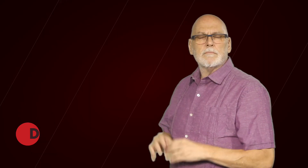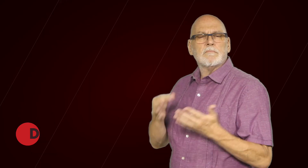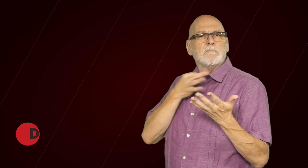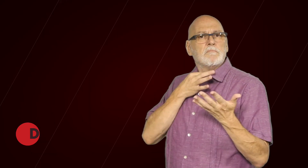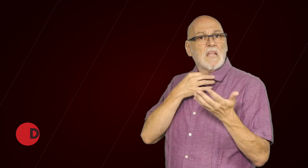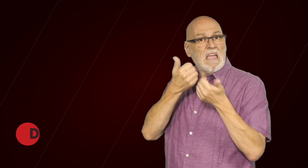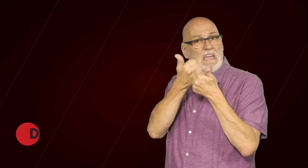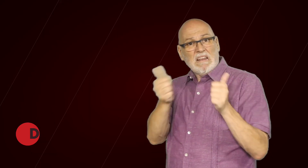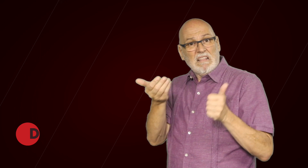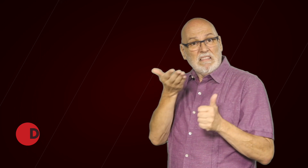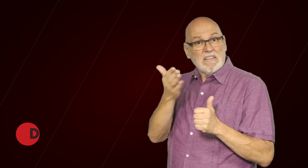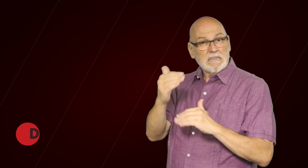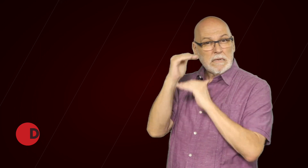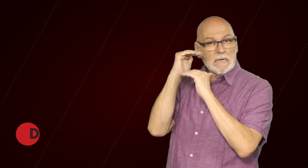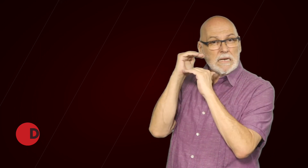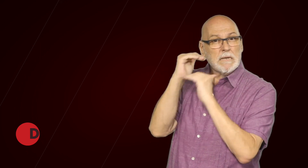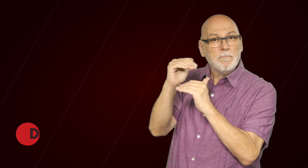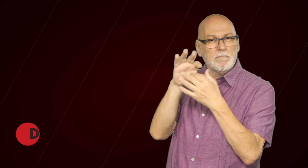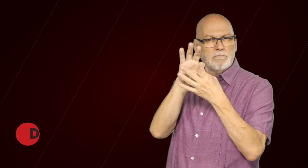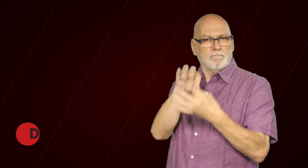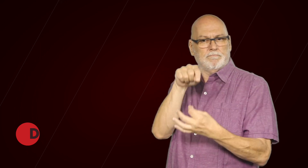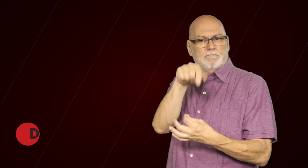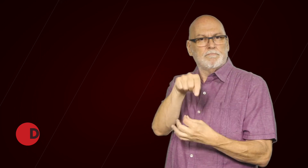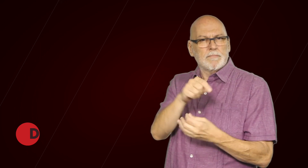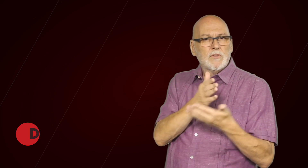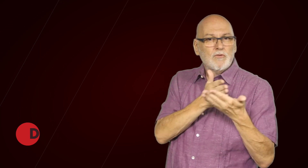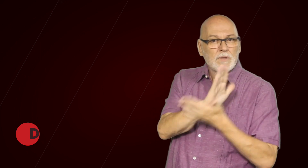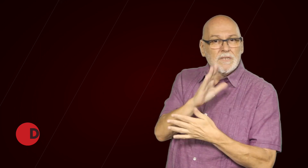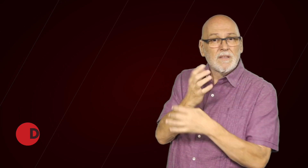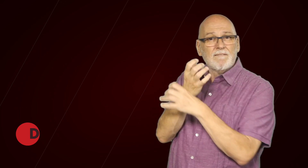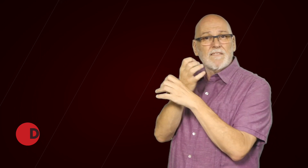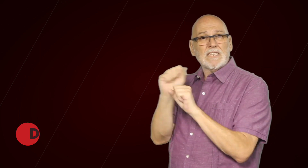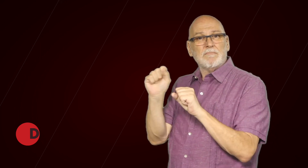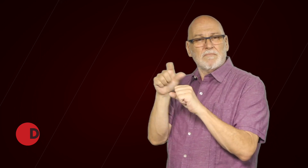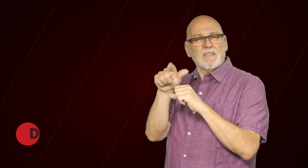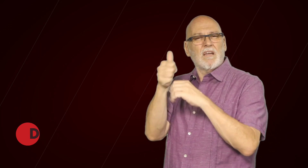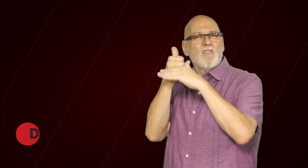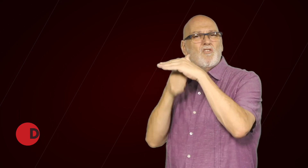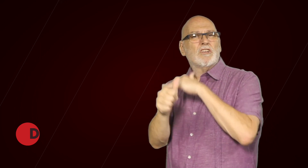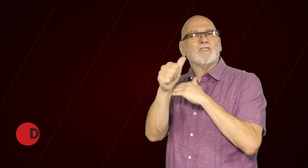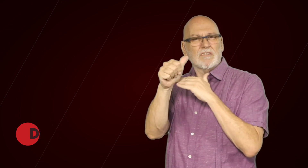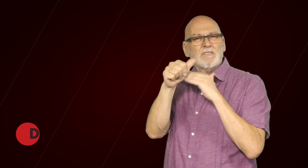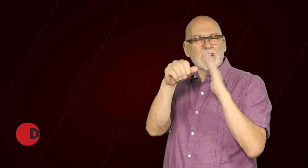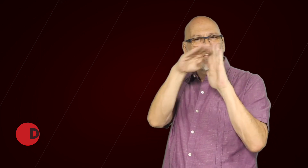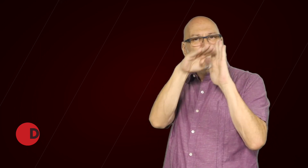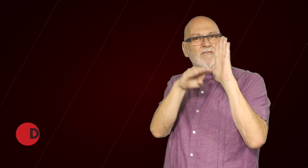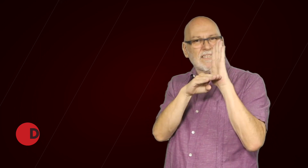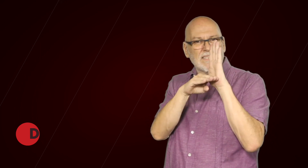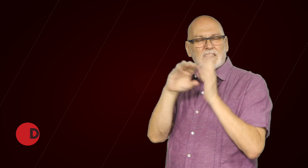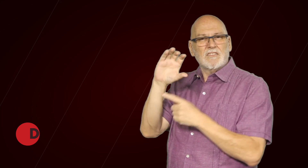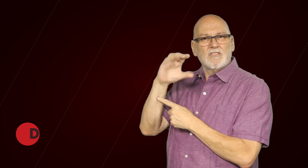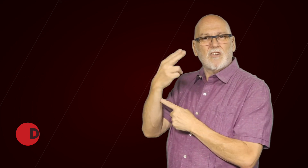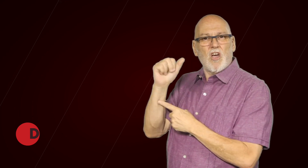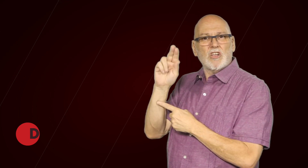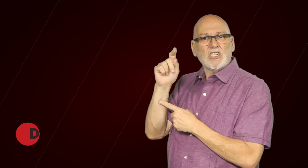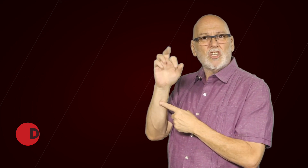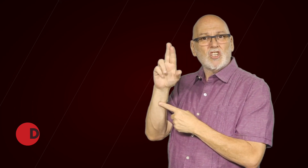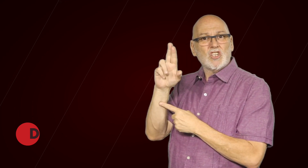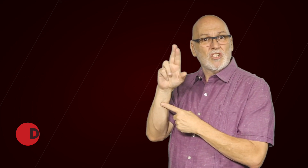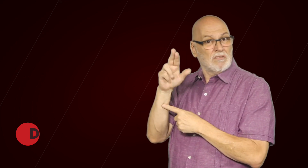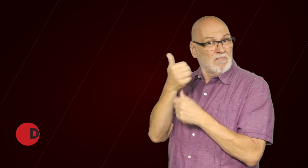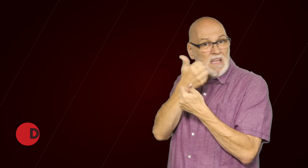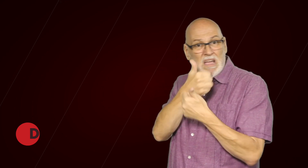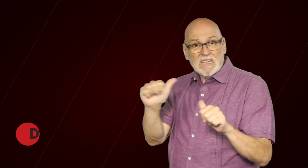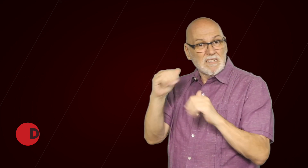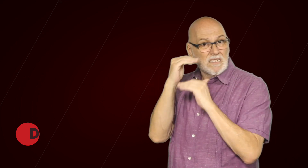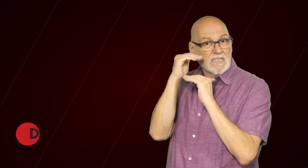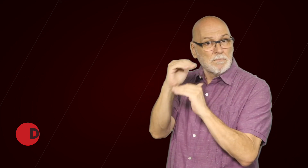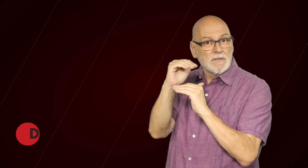[ANSELMO]: Are there limits to rights and freedoms under the Charter?